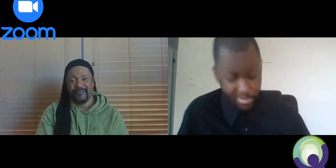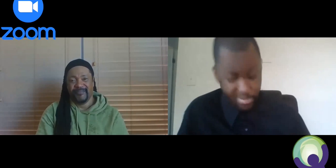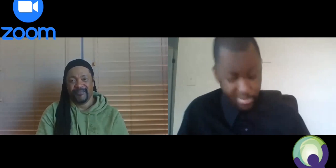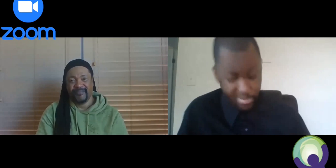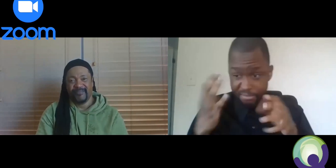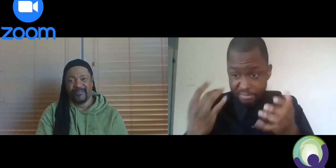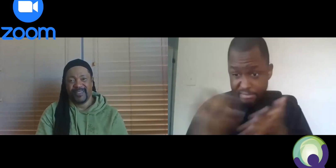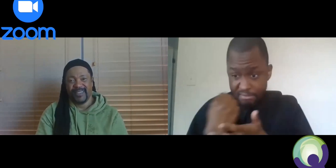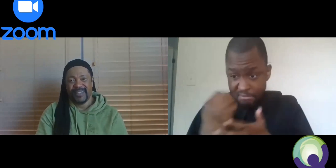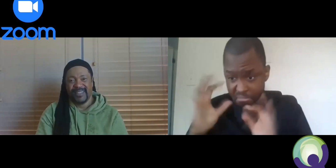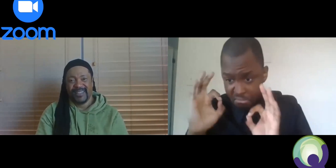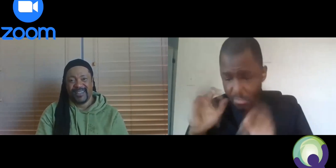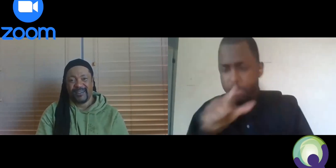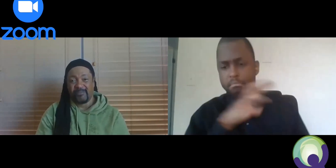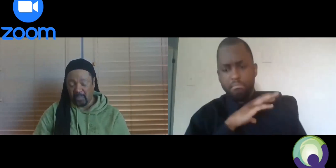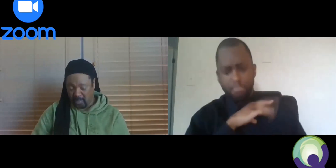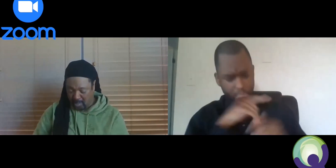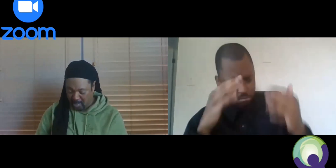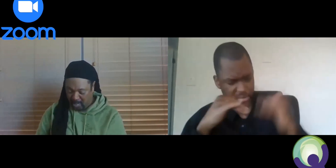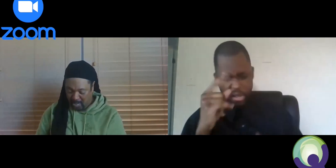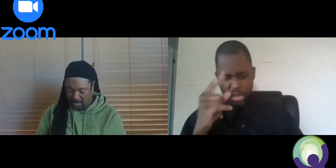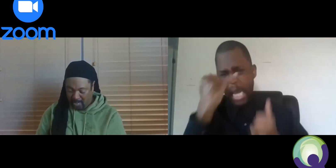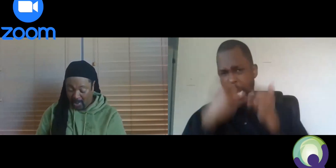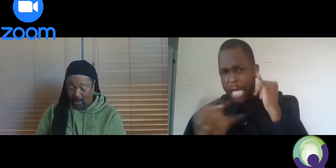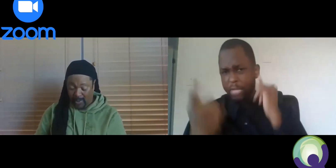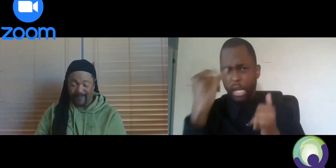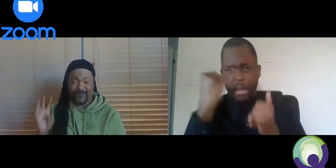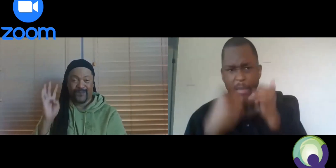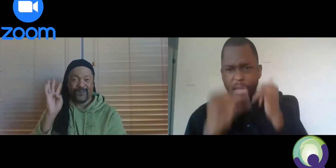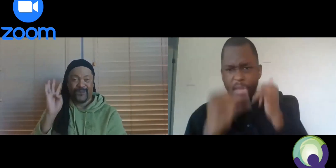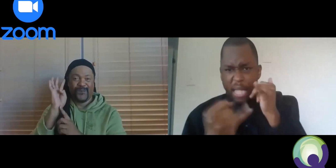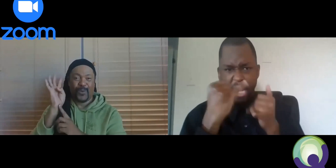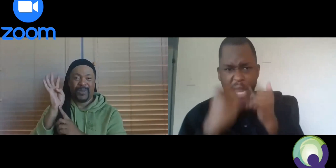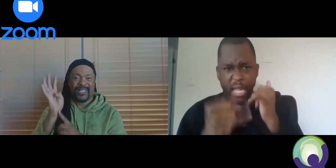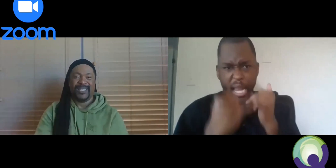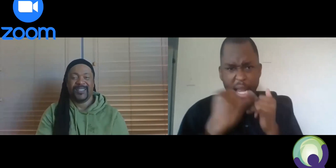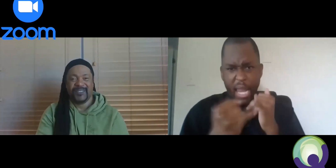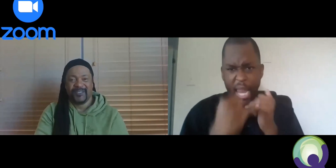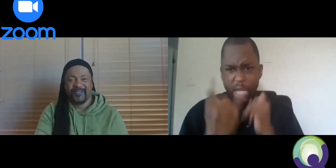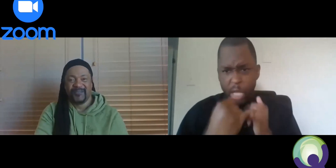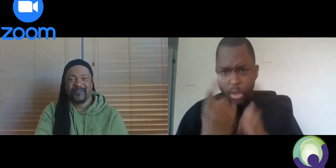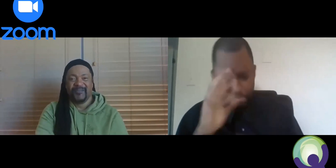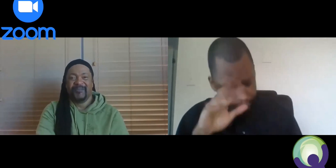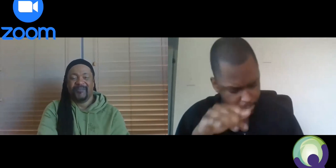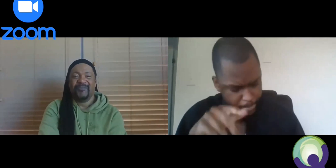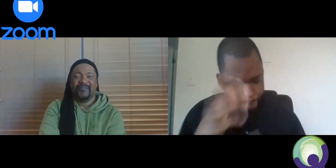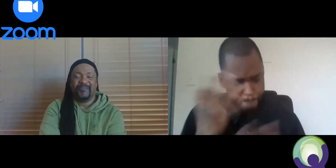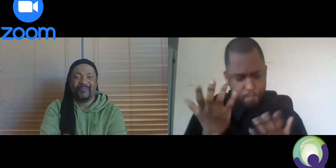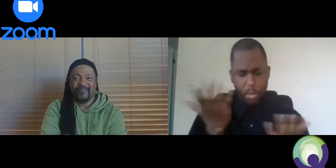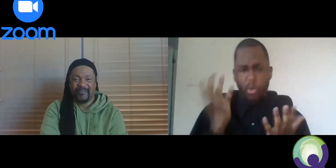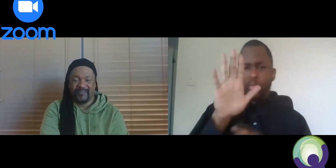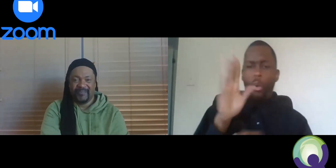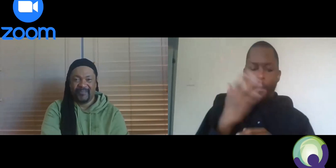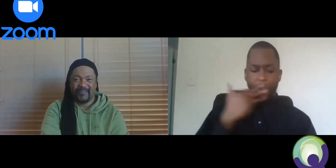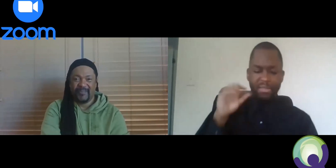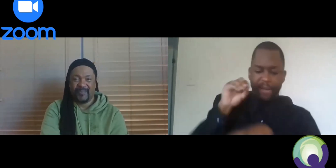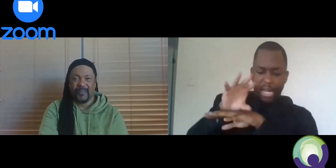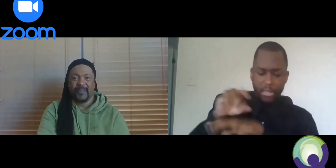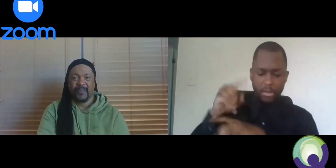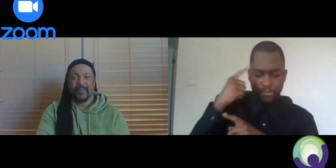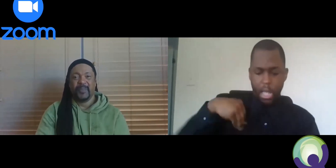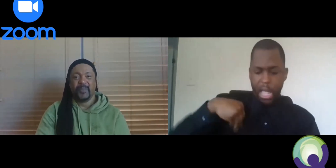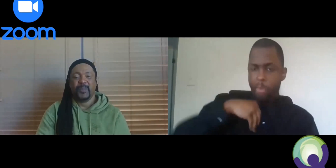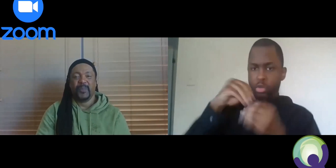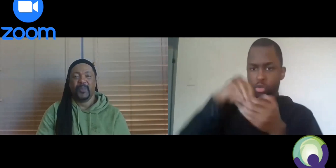Yes! Ok, last question. What is your best advice for our